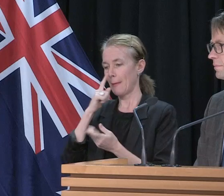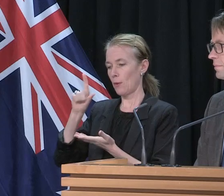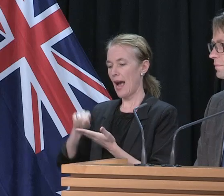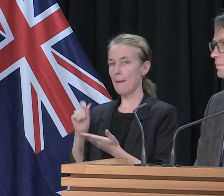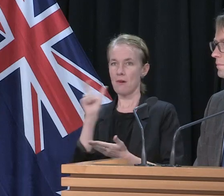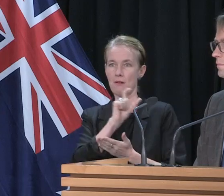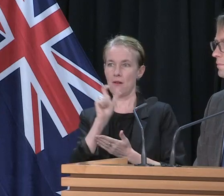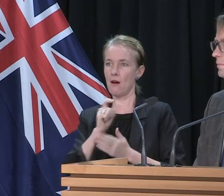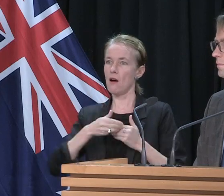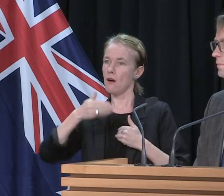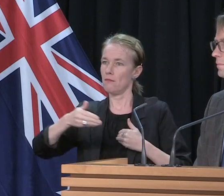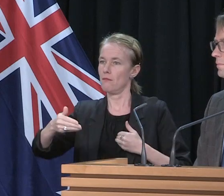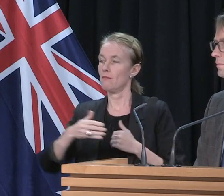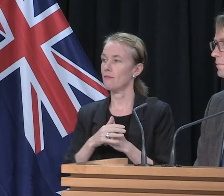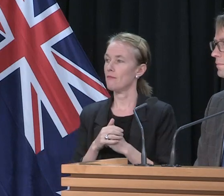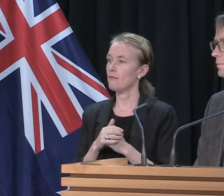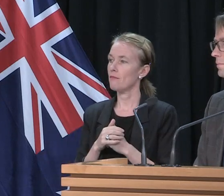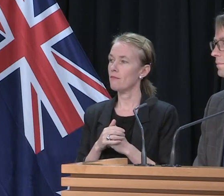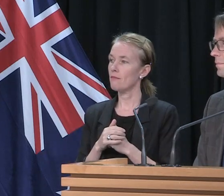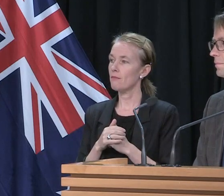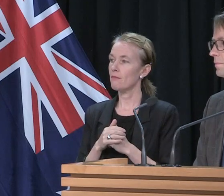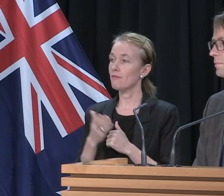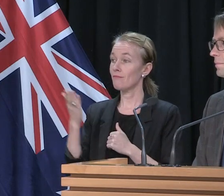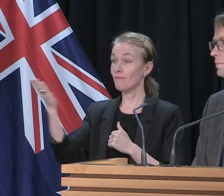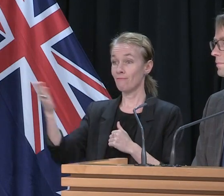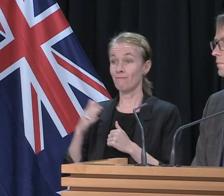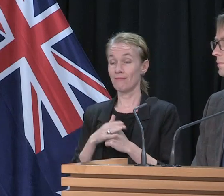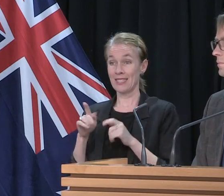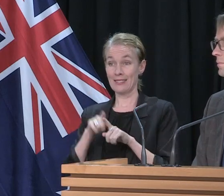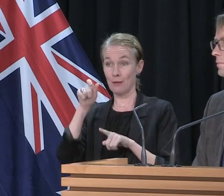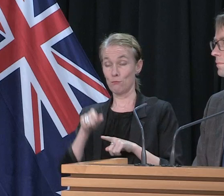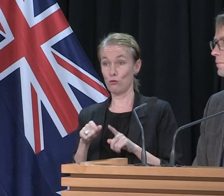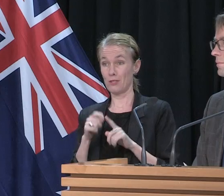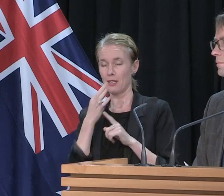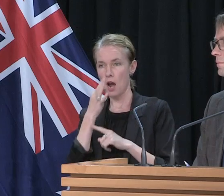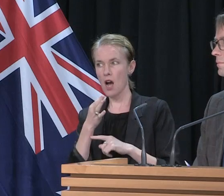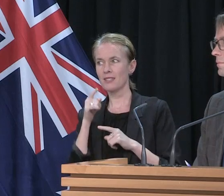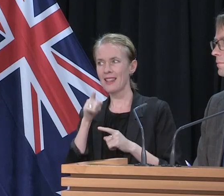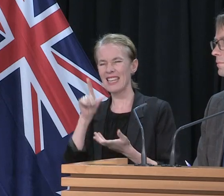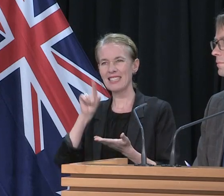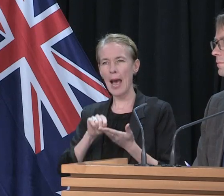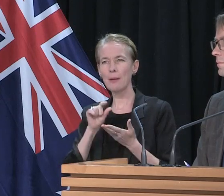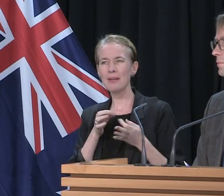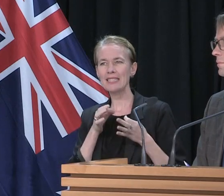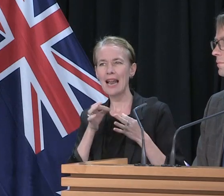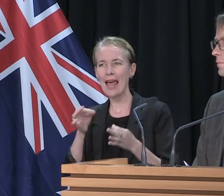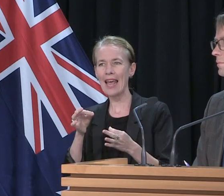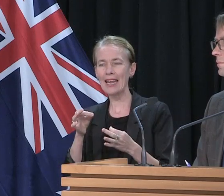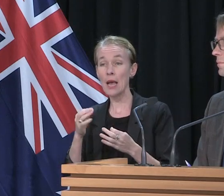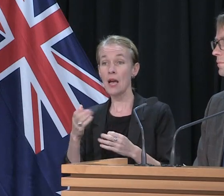get the posters and the app much more widely used. >> The delay in releasing the app was originally supposed to be out